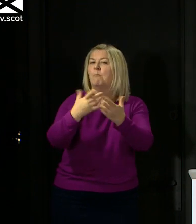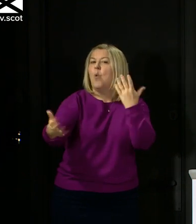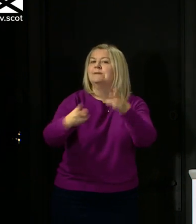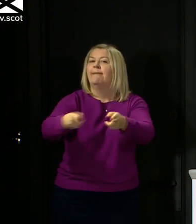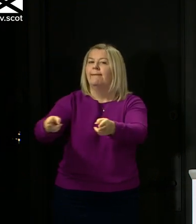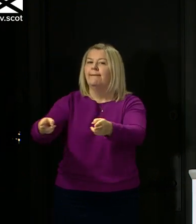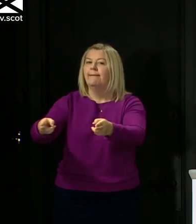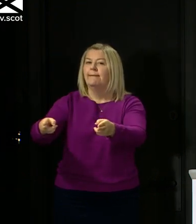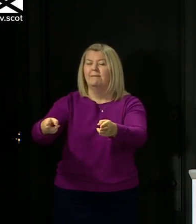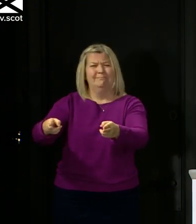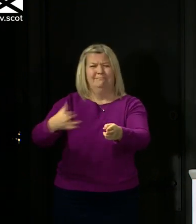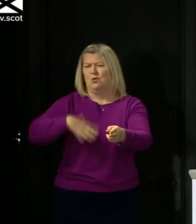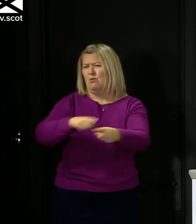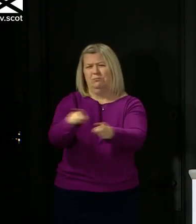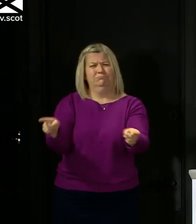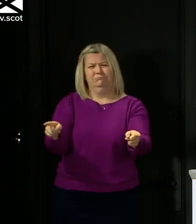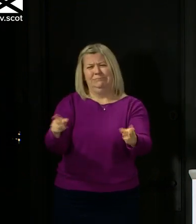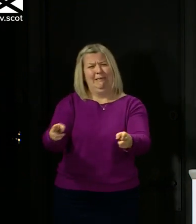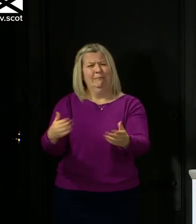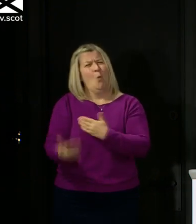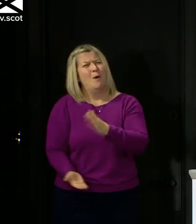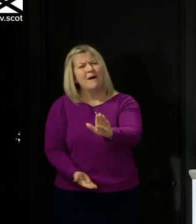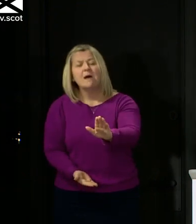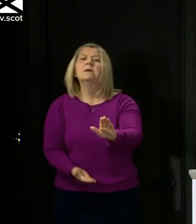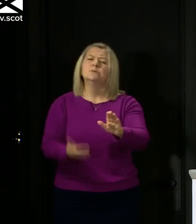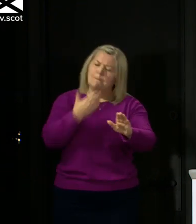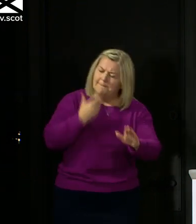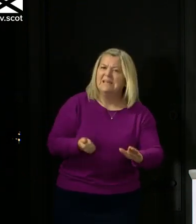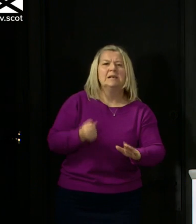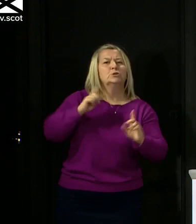None of us want that. So please be patient. And please try not to get distracted by messages